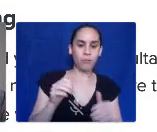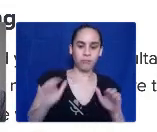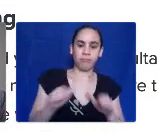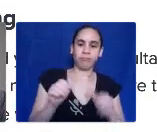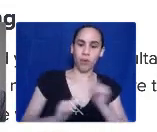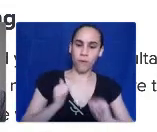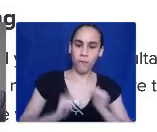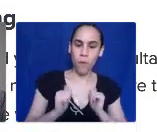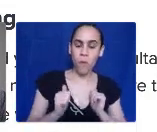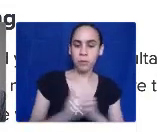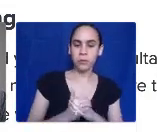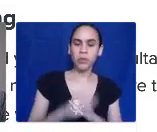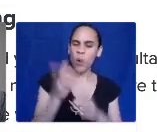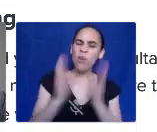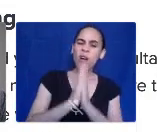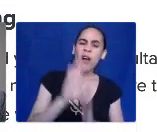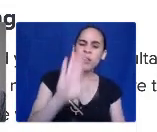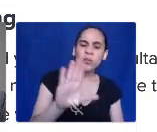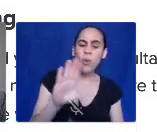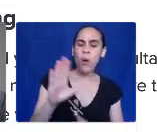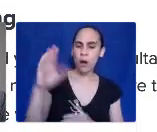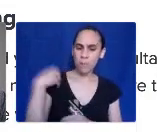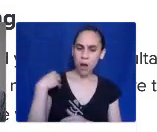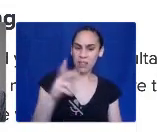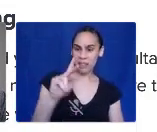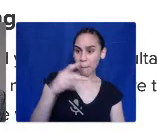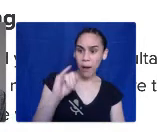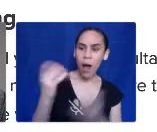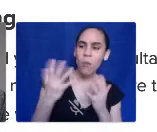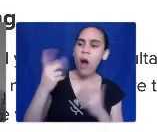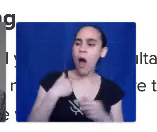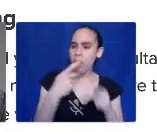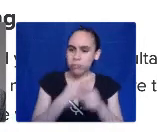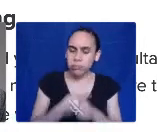boss what are there are kpis what did i do right on figure them out the metaphor i often use is um